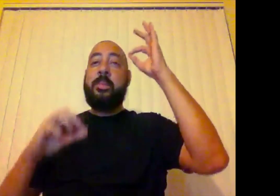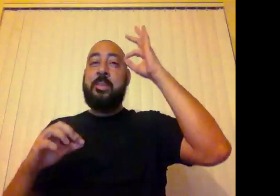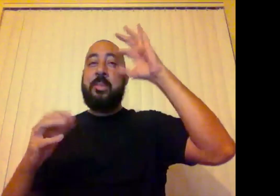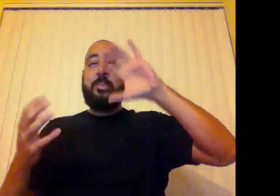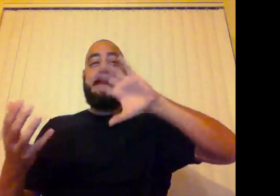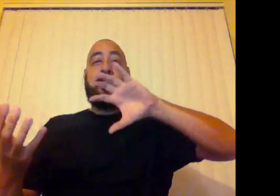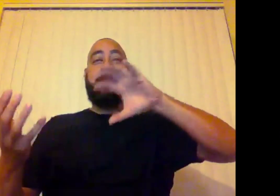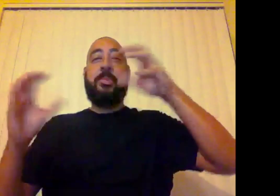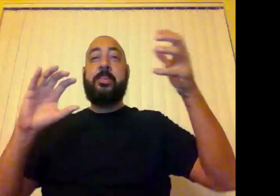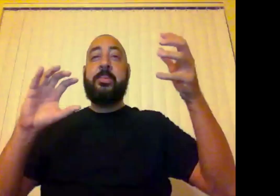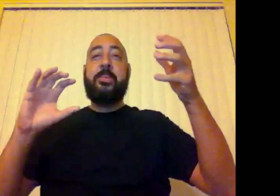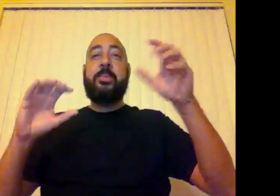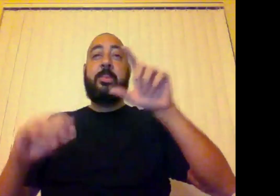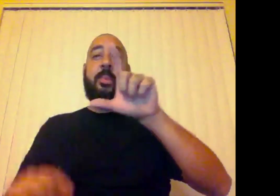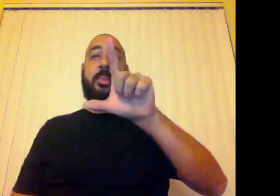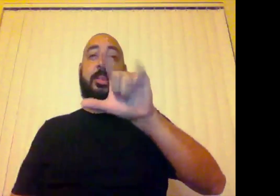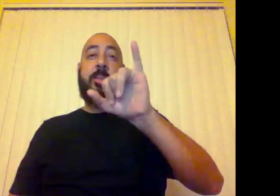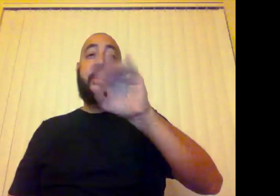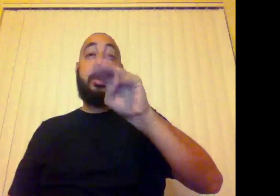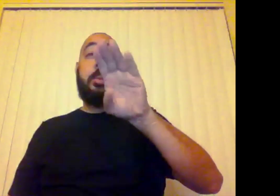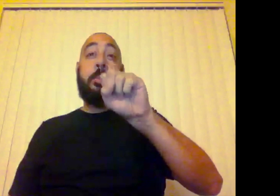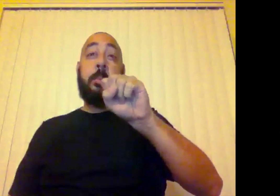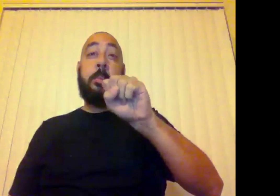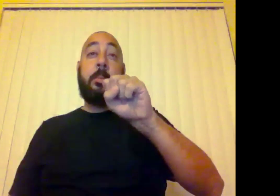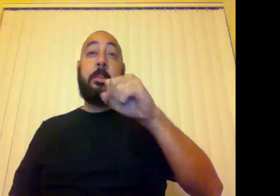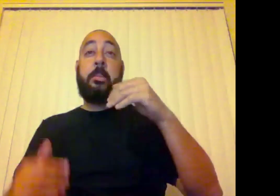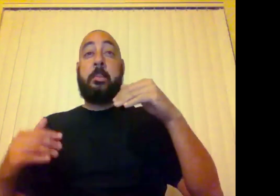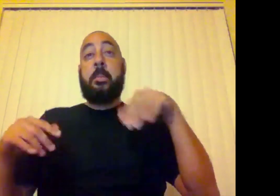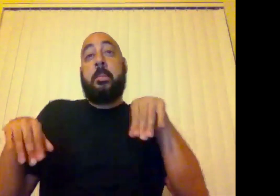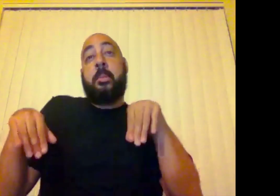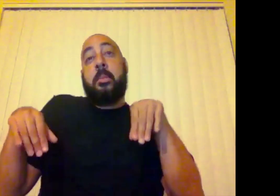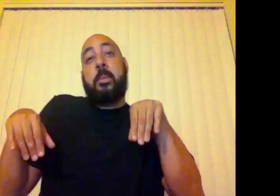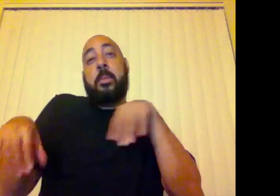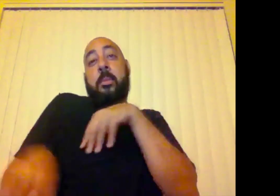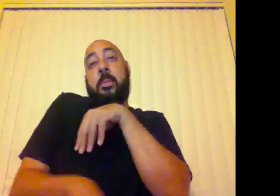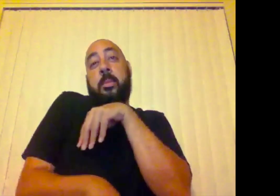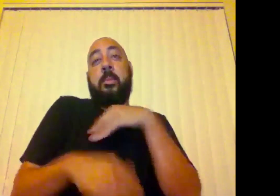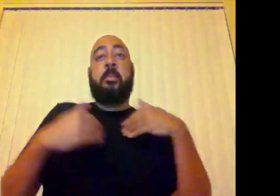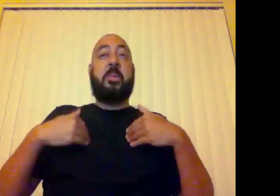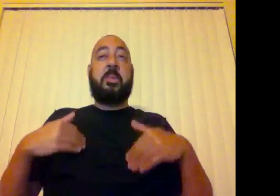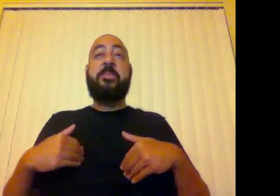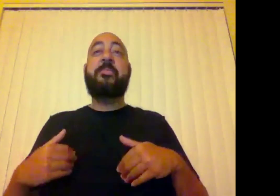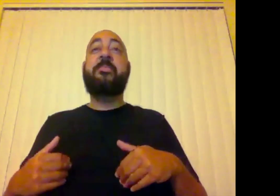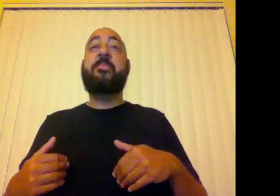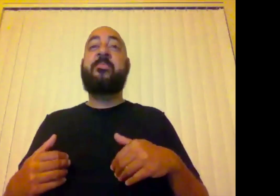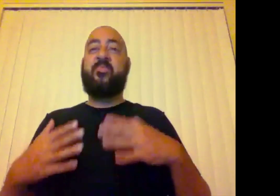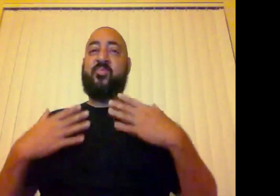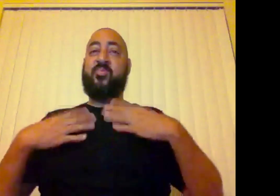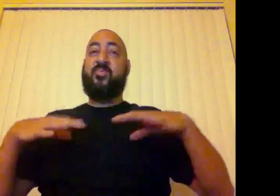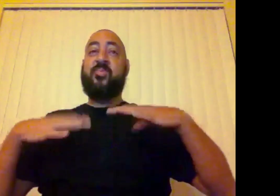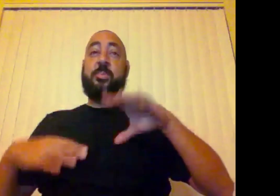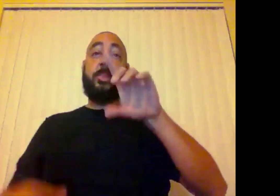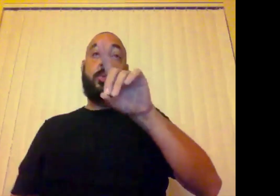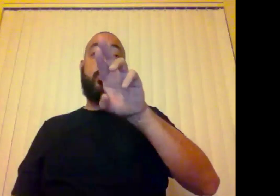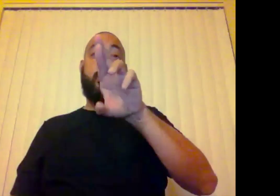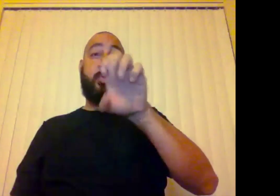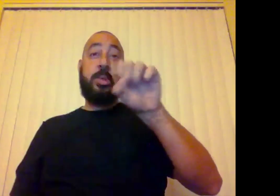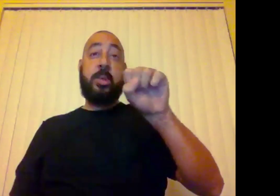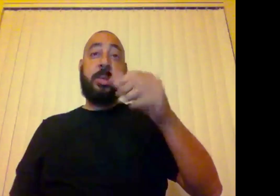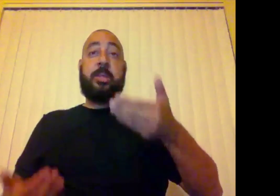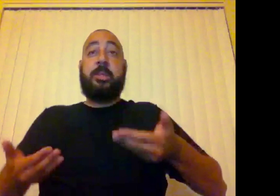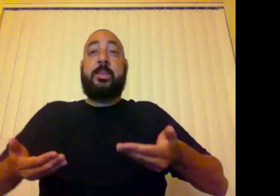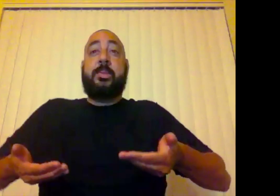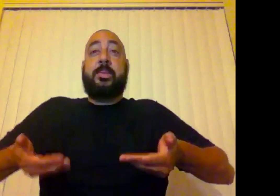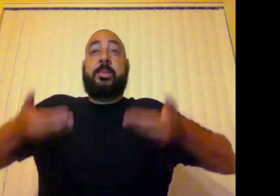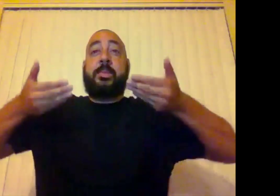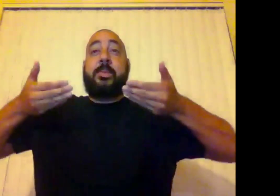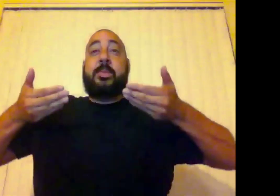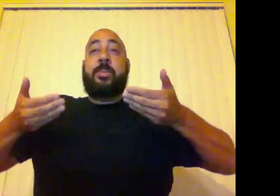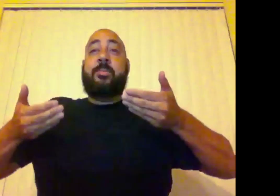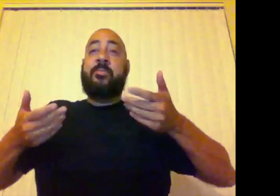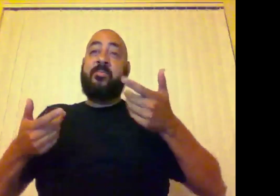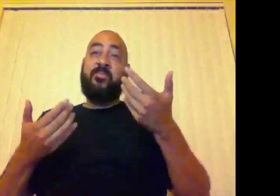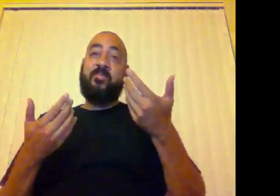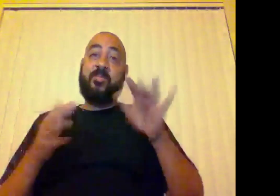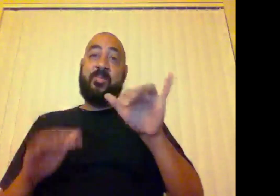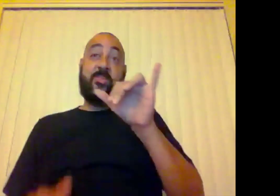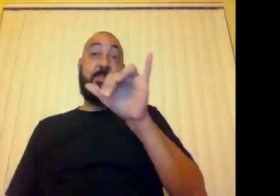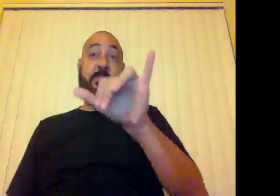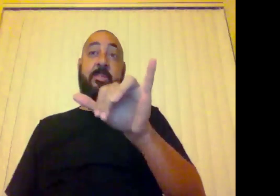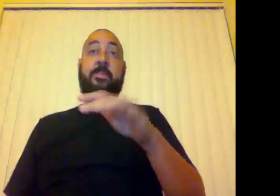hair messed up, limbs bent, and dress hiked up.